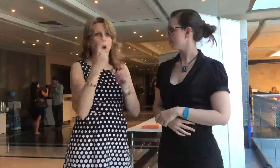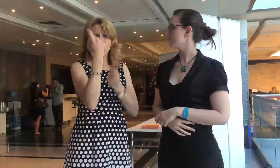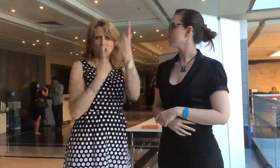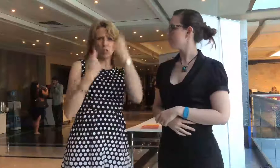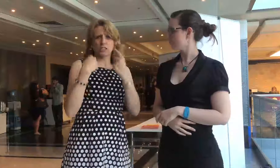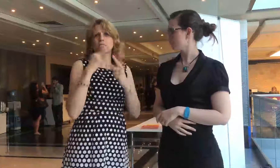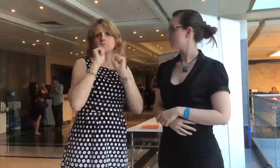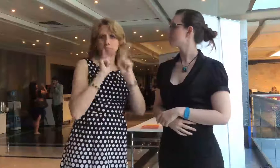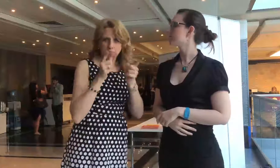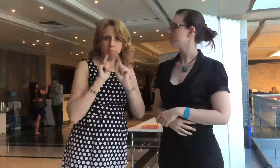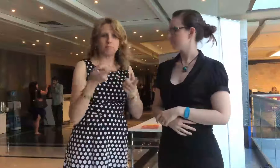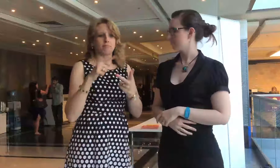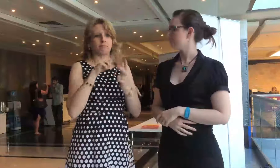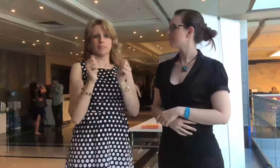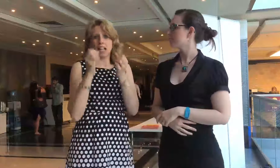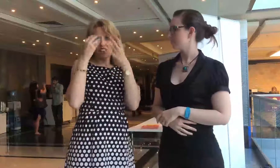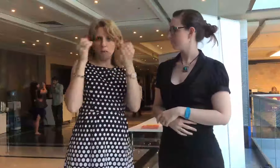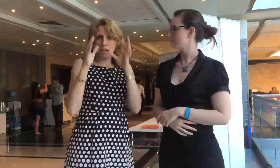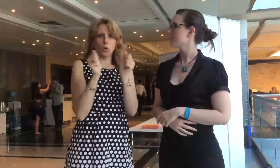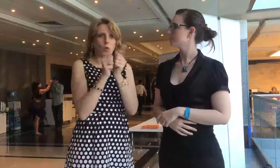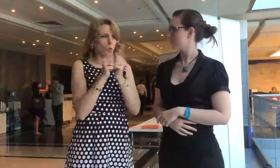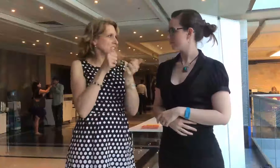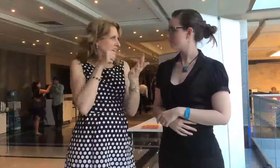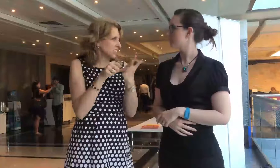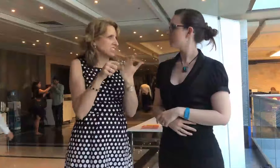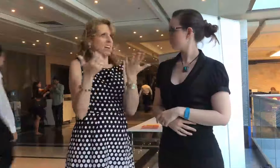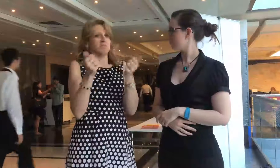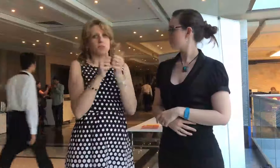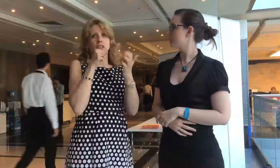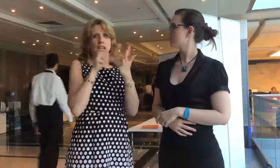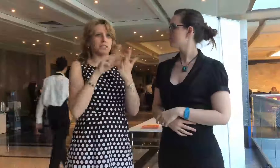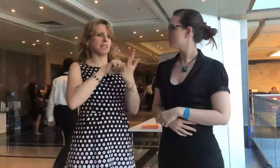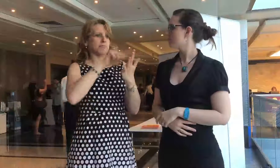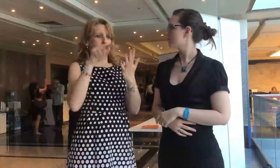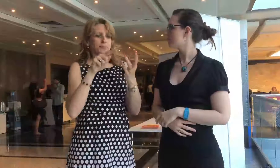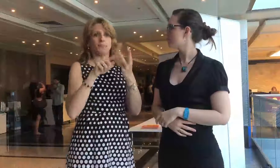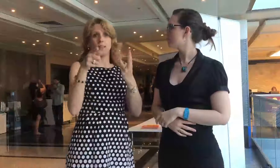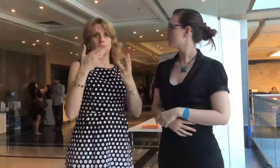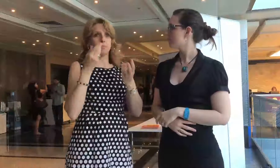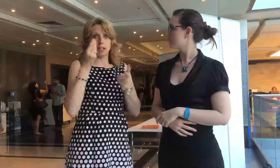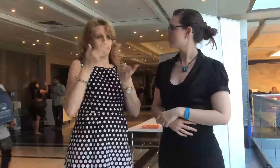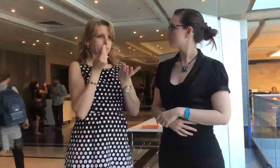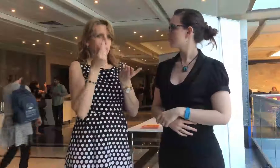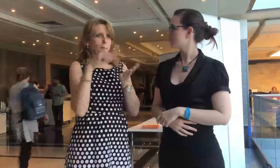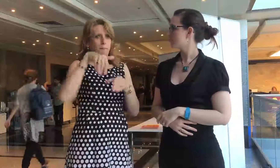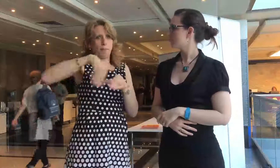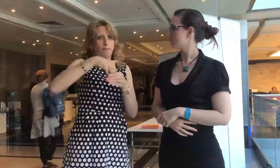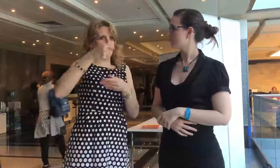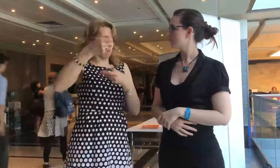answering inquires, disseminating information through newsletters and handling financial memberships.